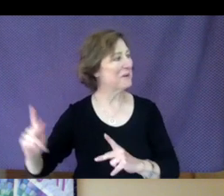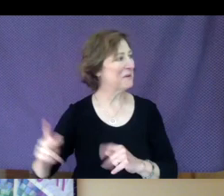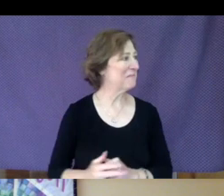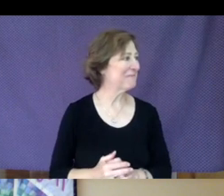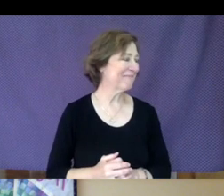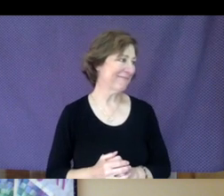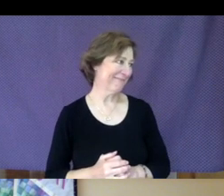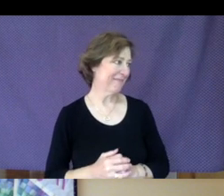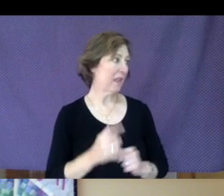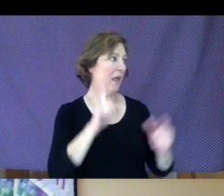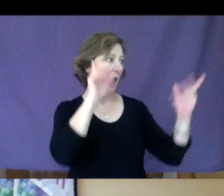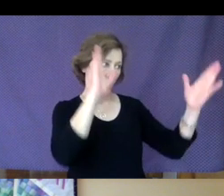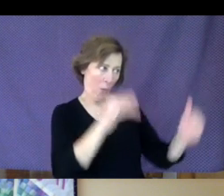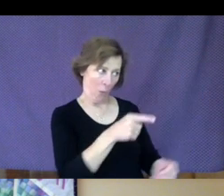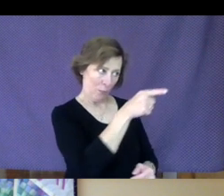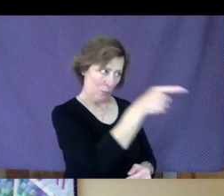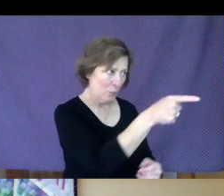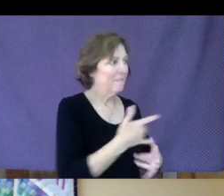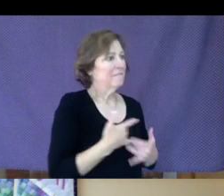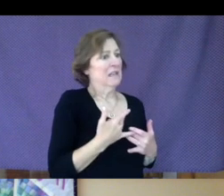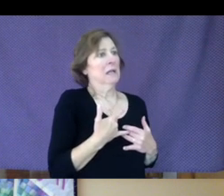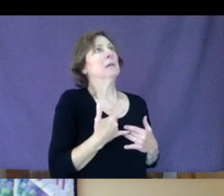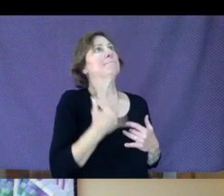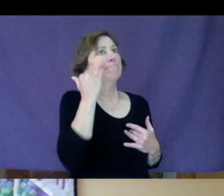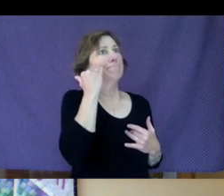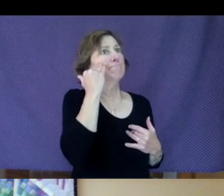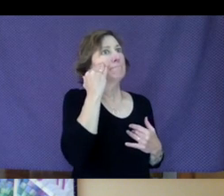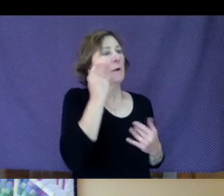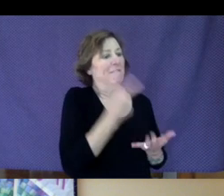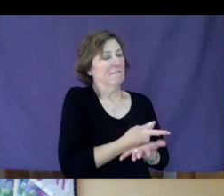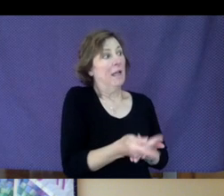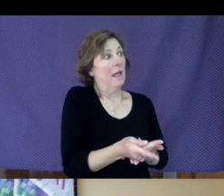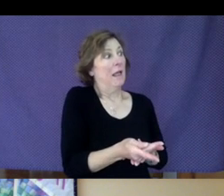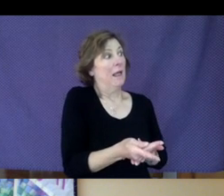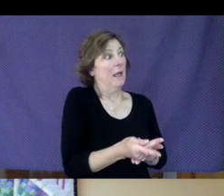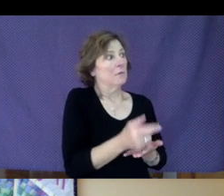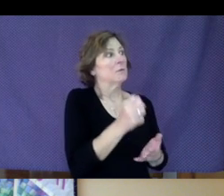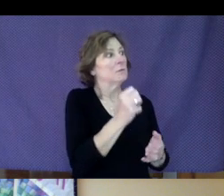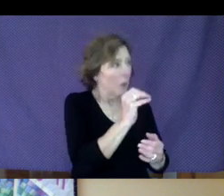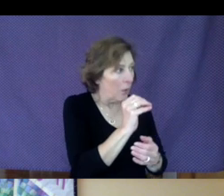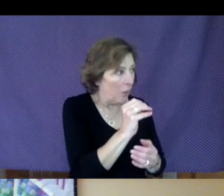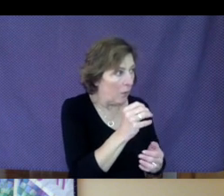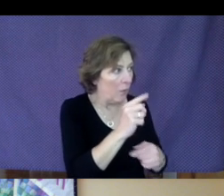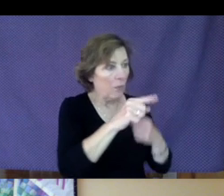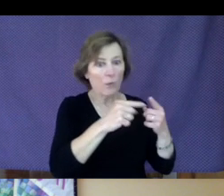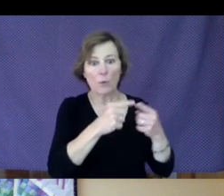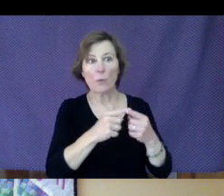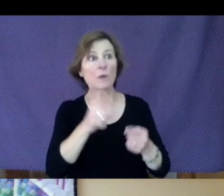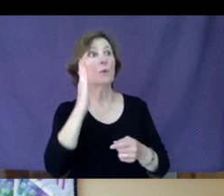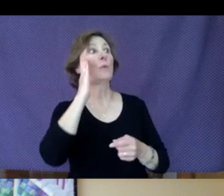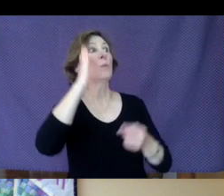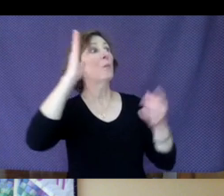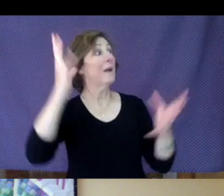I hope you know failure so when you do win You do it with grace